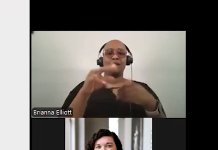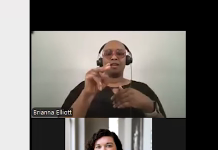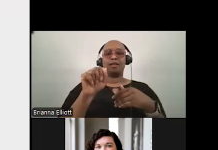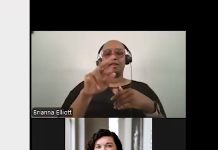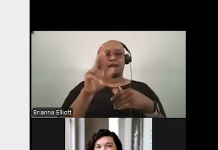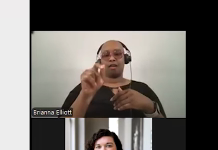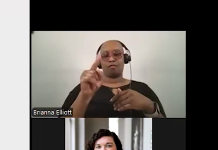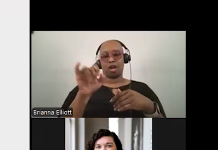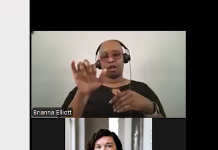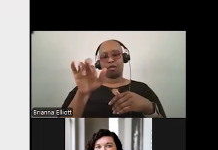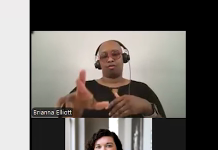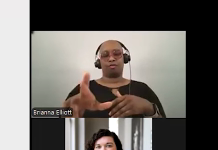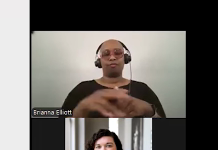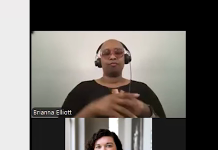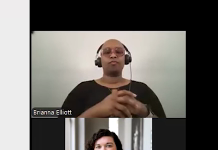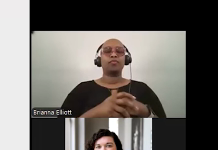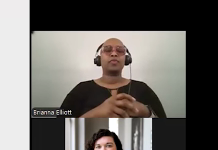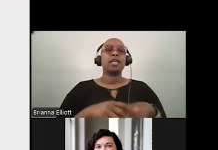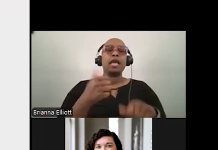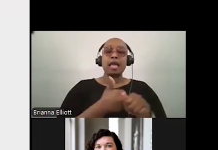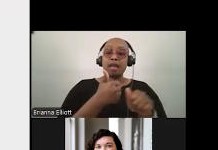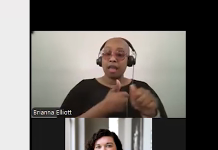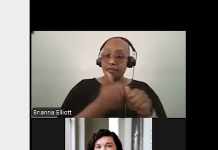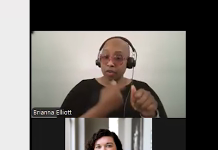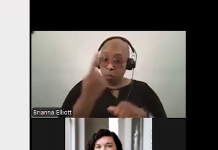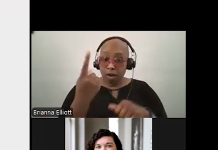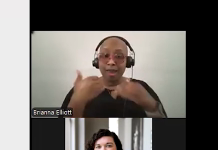Microsoft Office product has an accessibility checker. We're going to show you those in